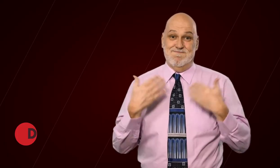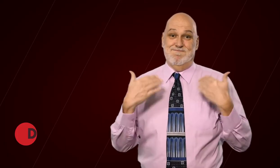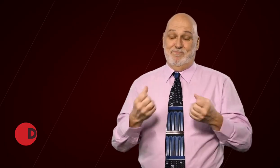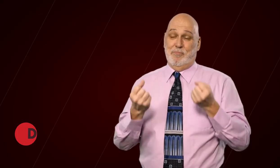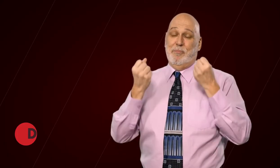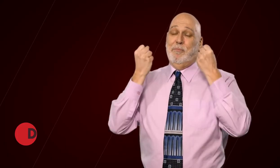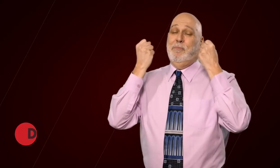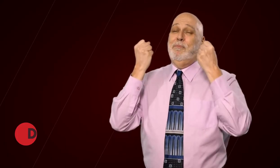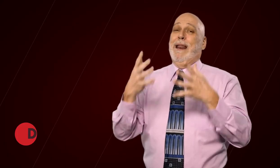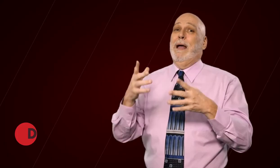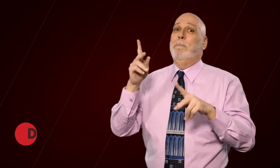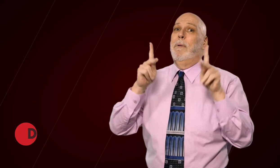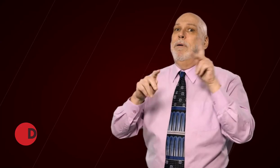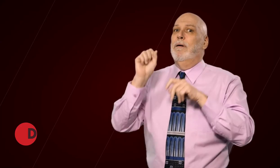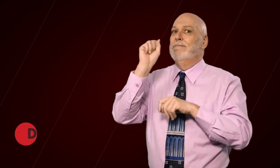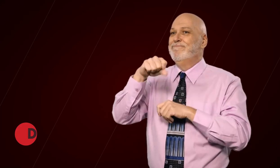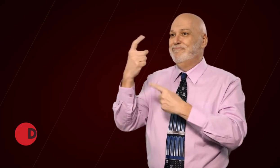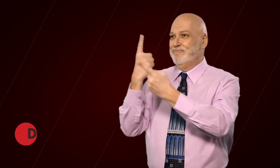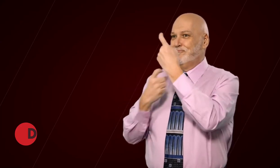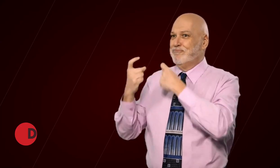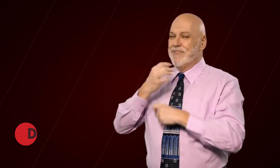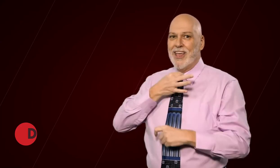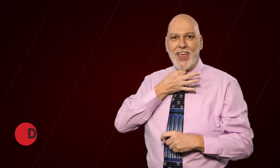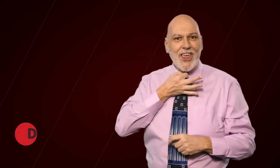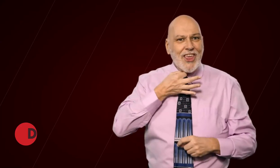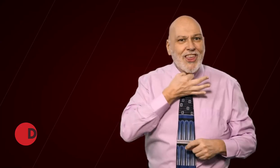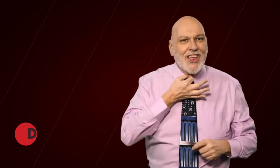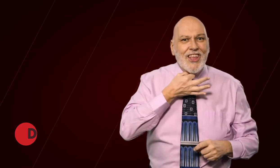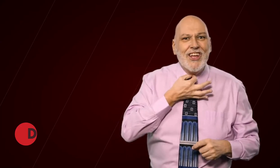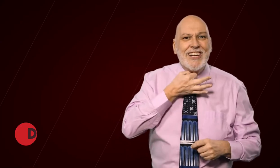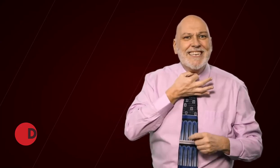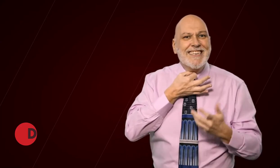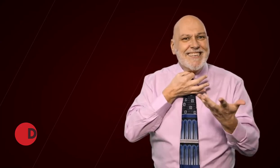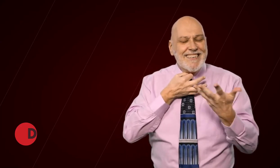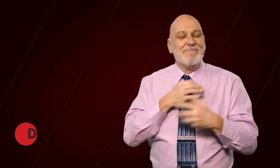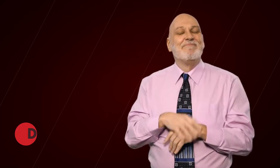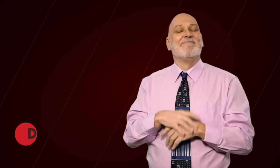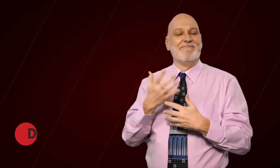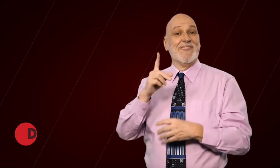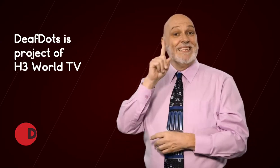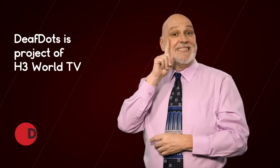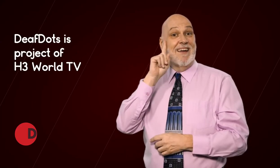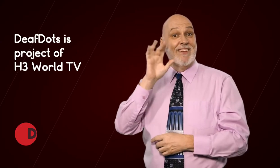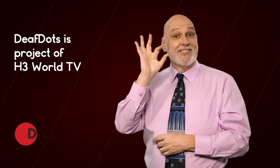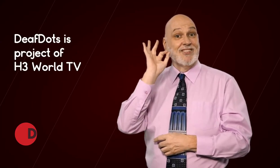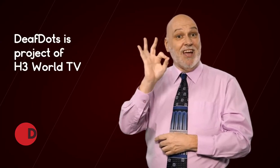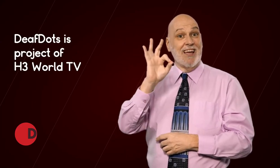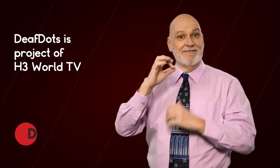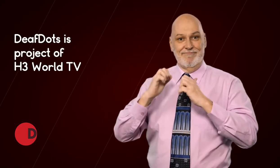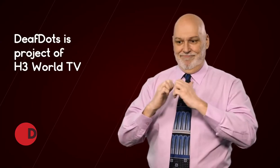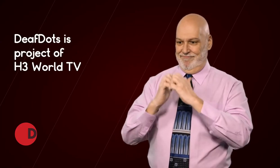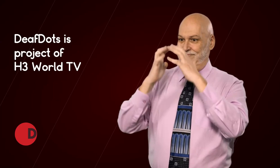[Anselmo]: Yes, people are curious!